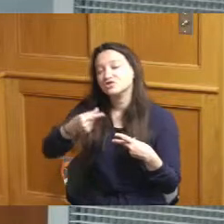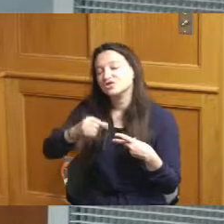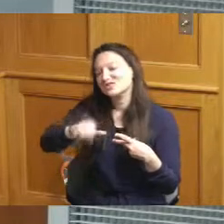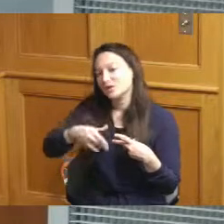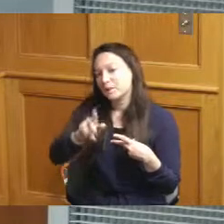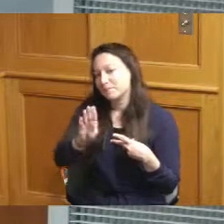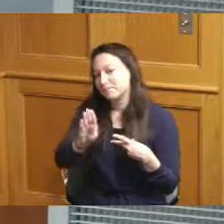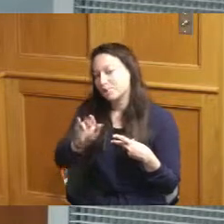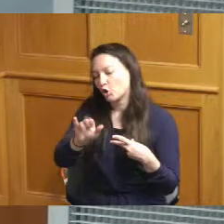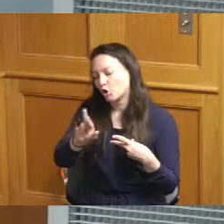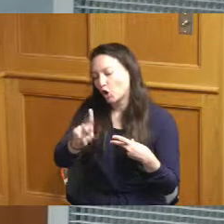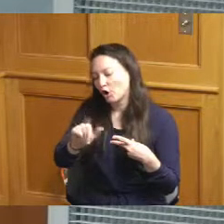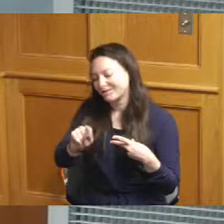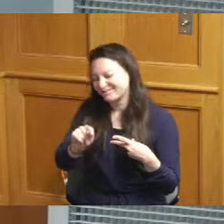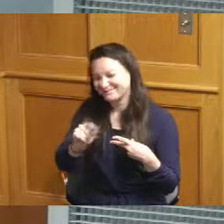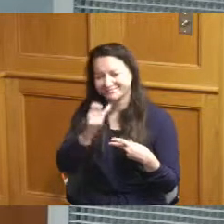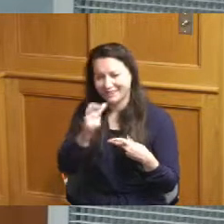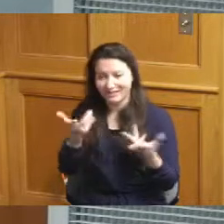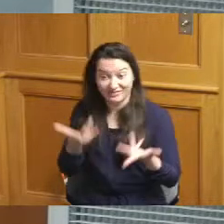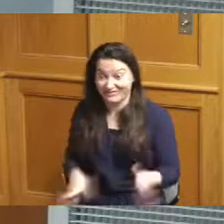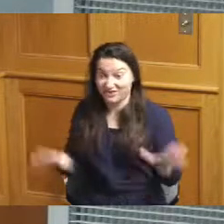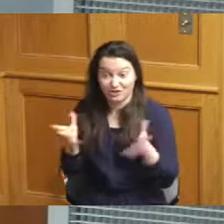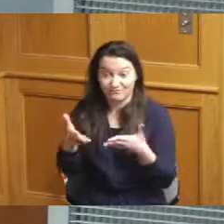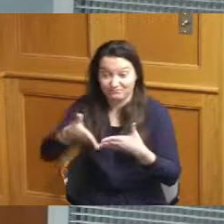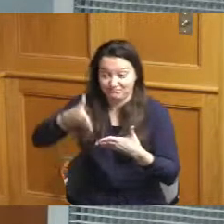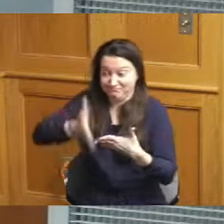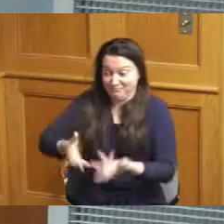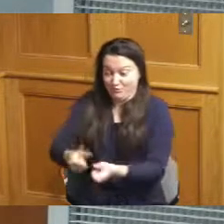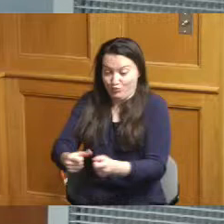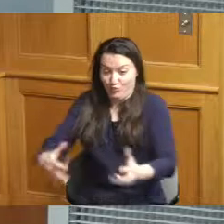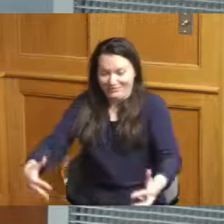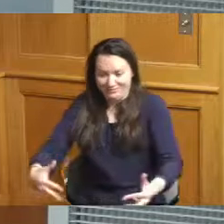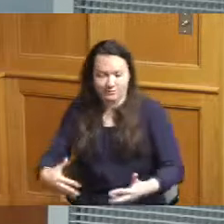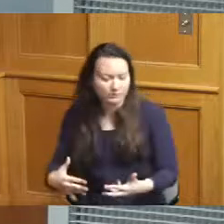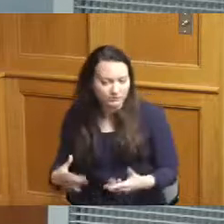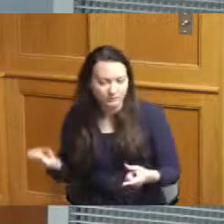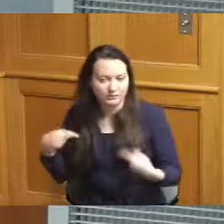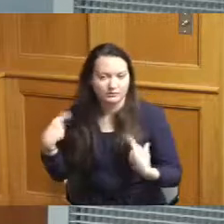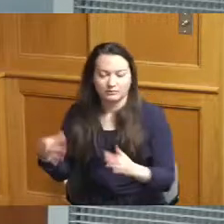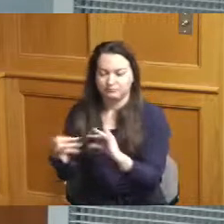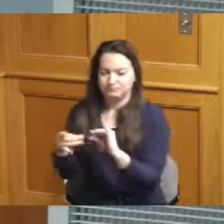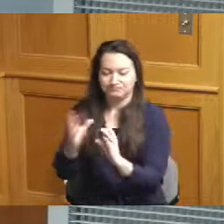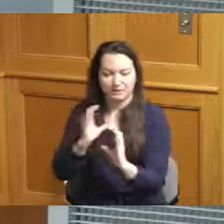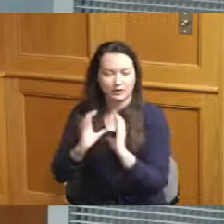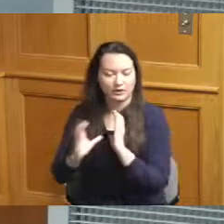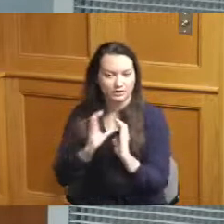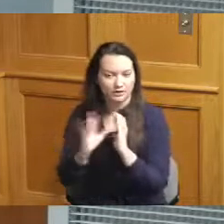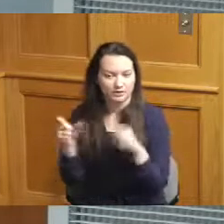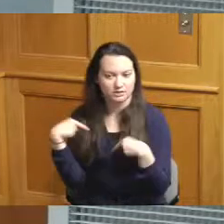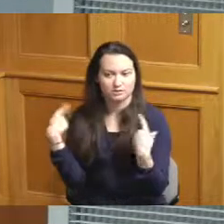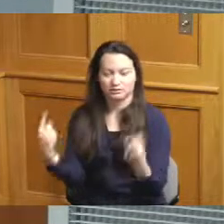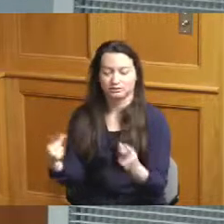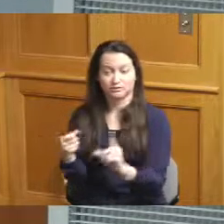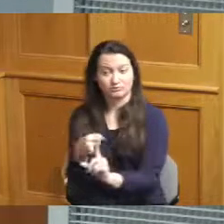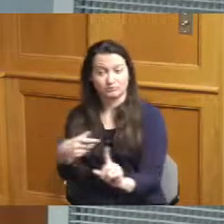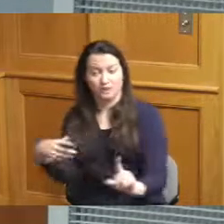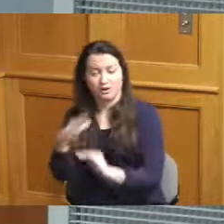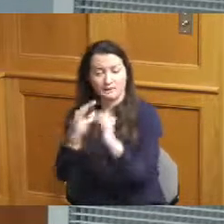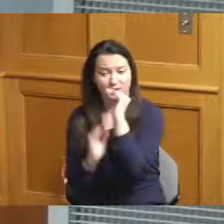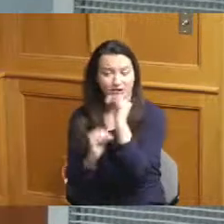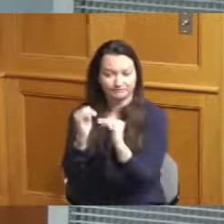not done growing they have been in talks with us about expanding their building which they bought